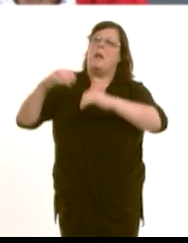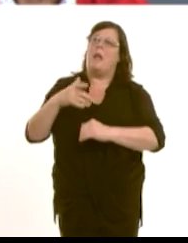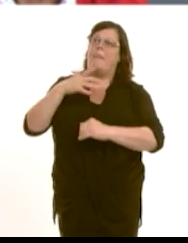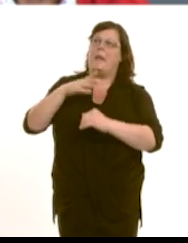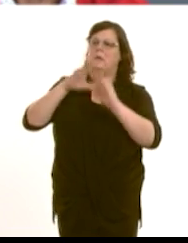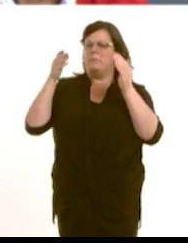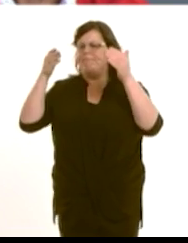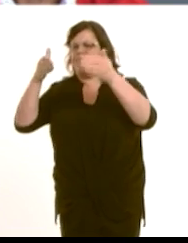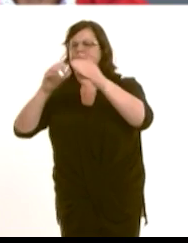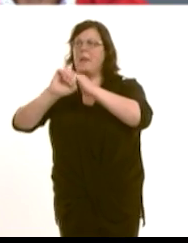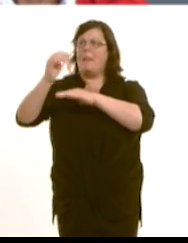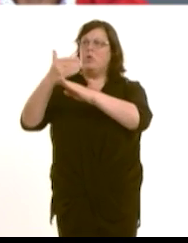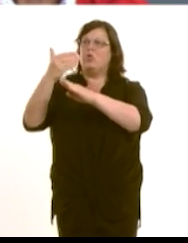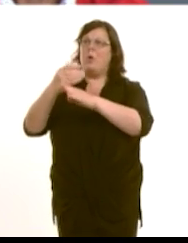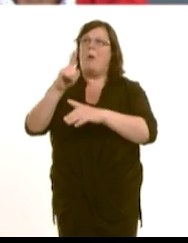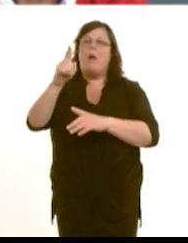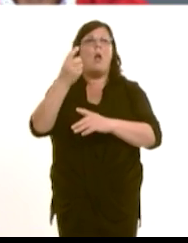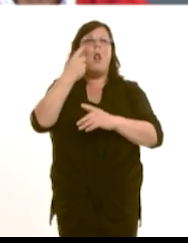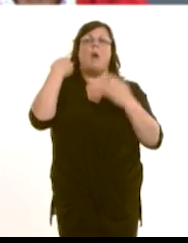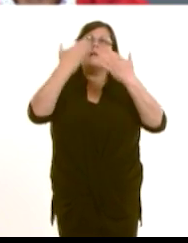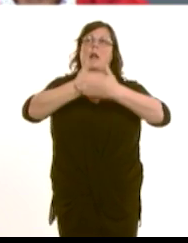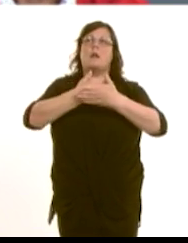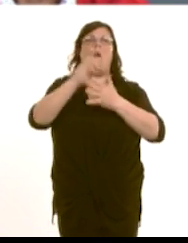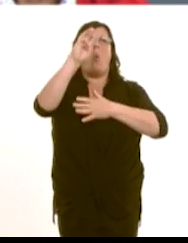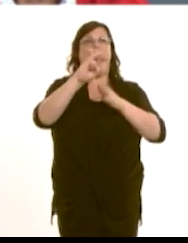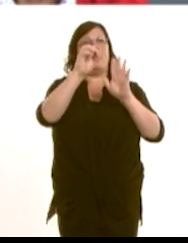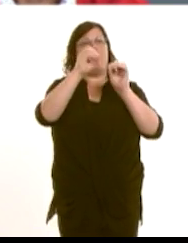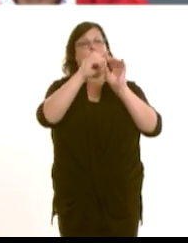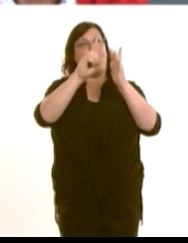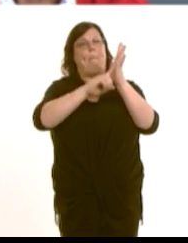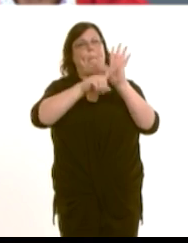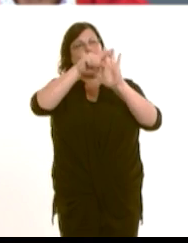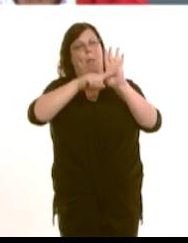Last night the amendments to the Wales Bill were again debated in the House of Commons,